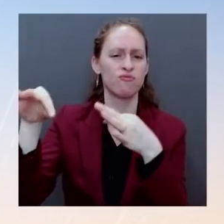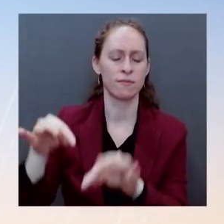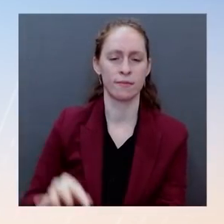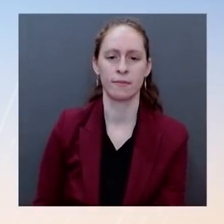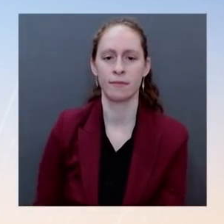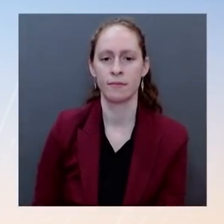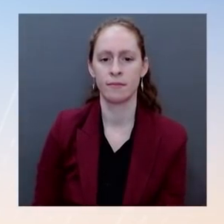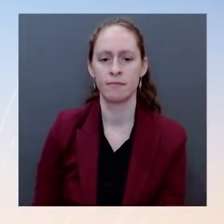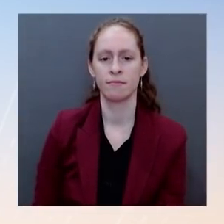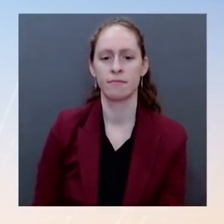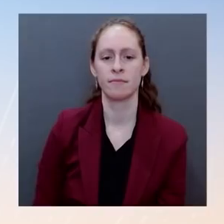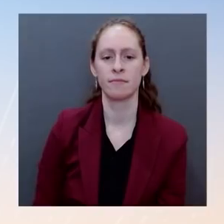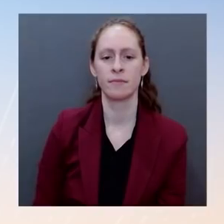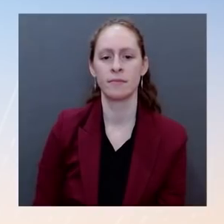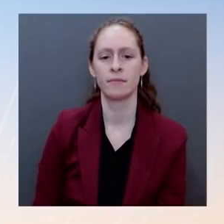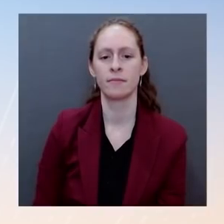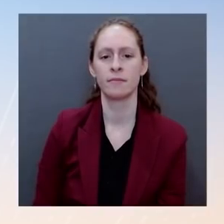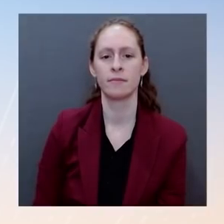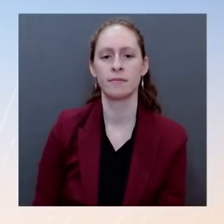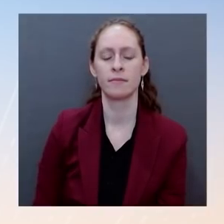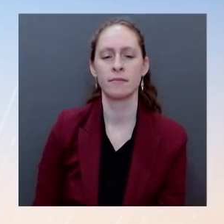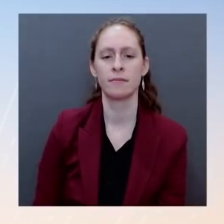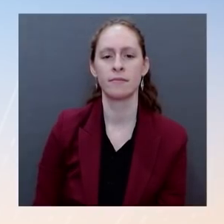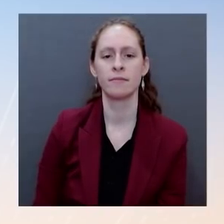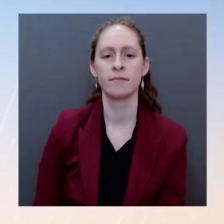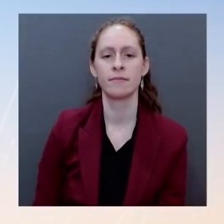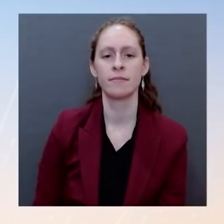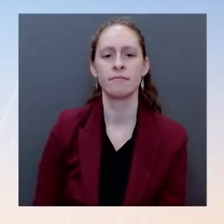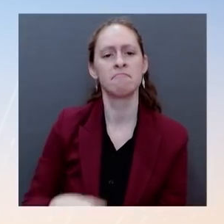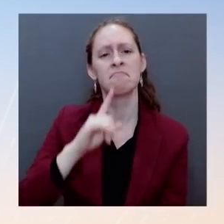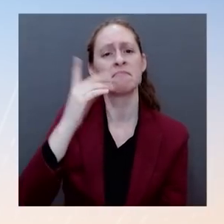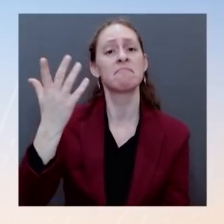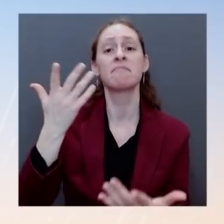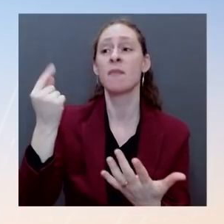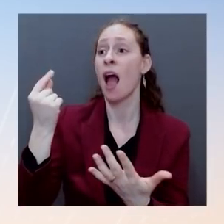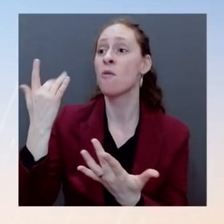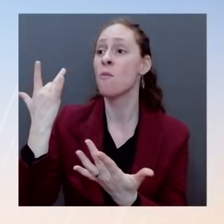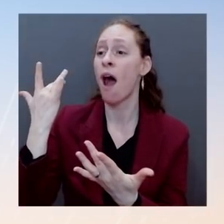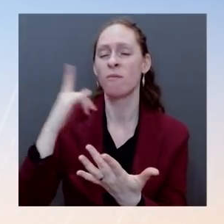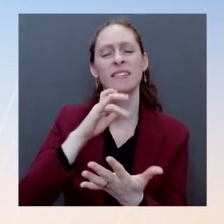so, obviously, expertise, independent judgment,